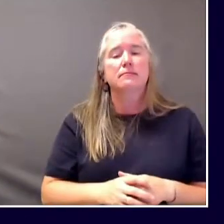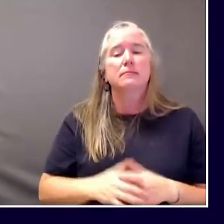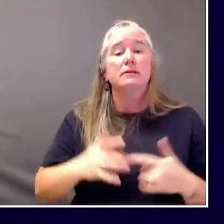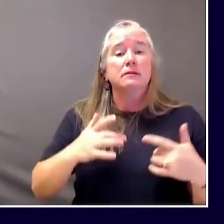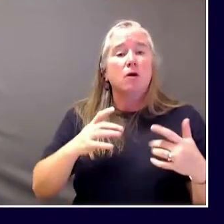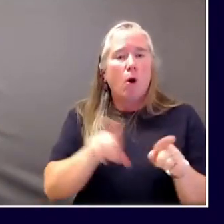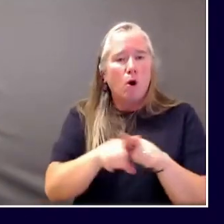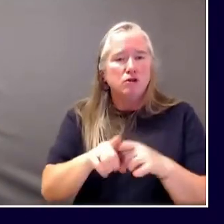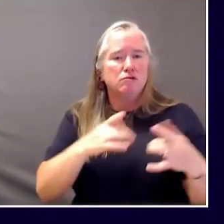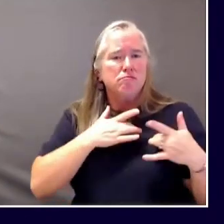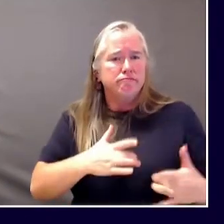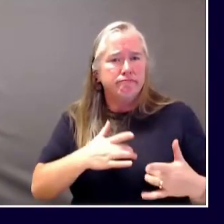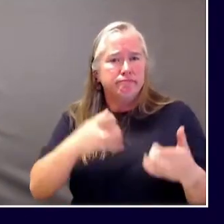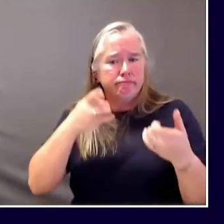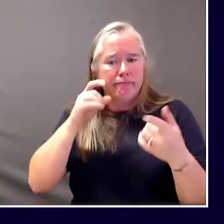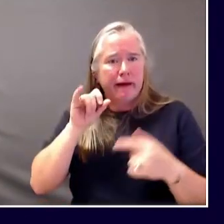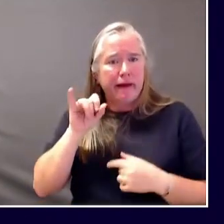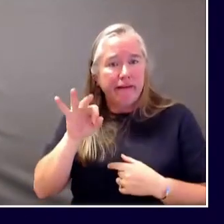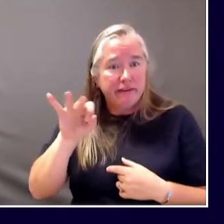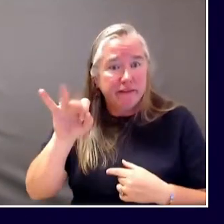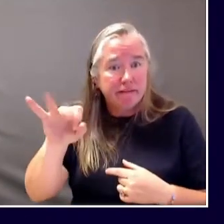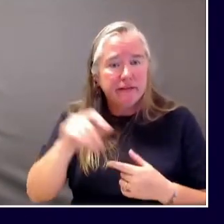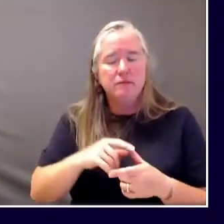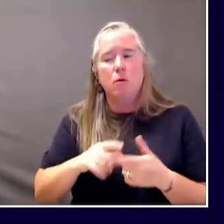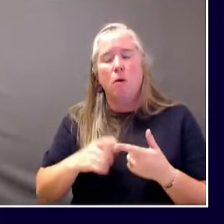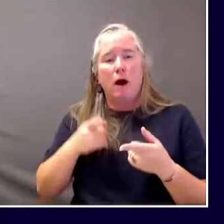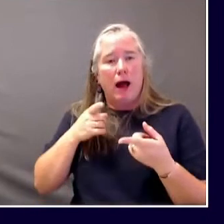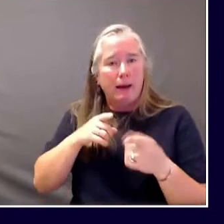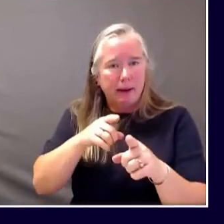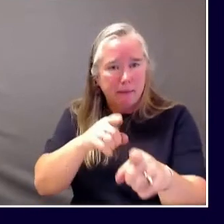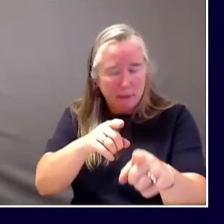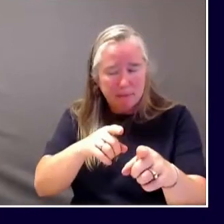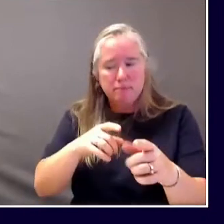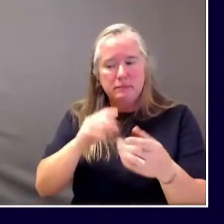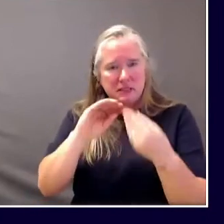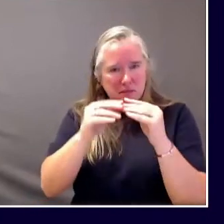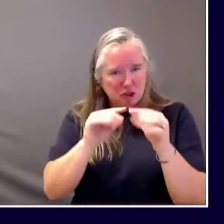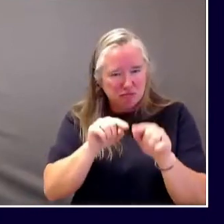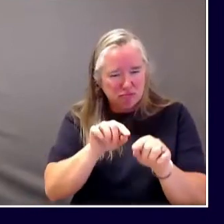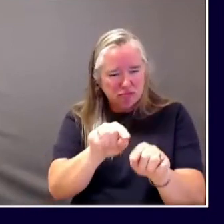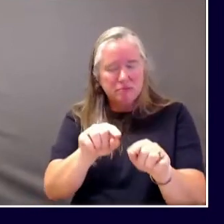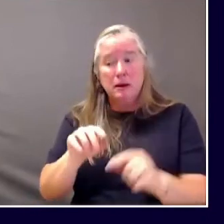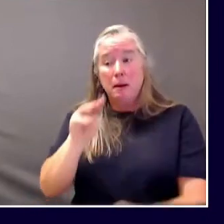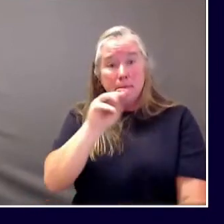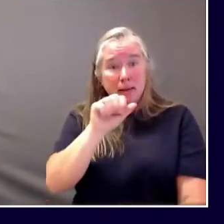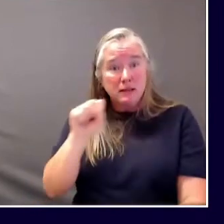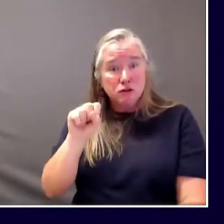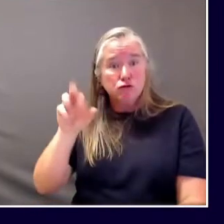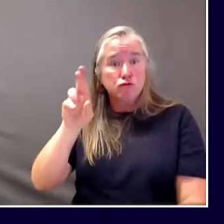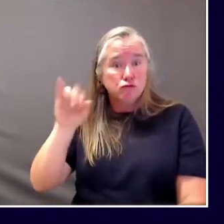York New Jersey Serra or whether it's looking at whether there's